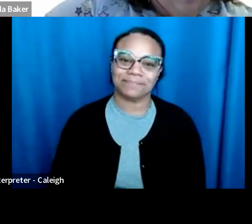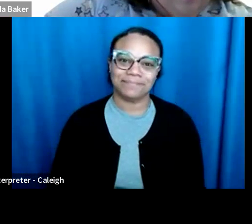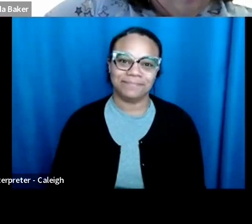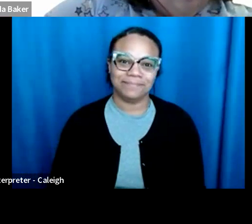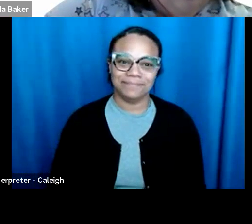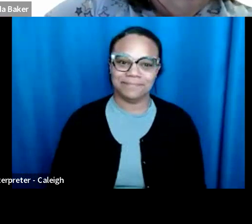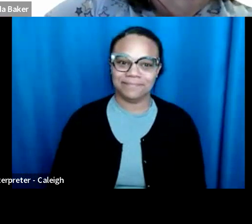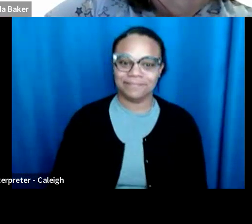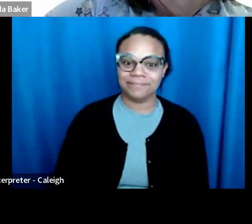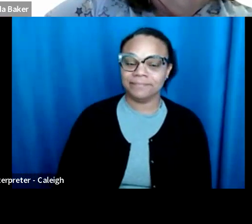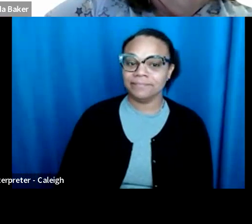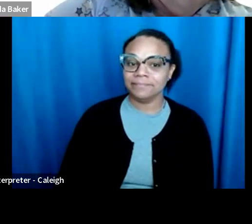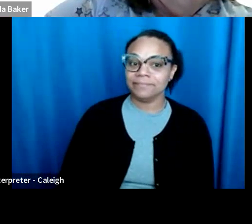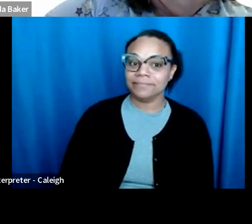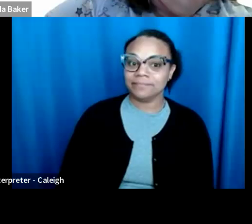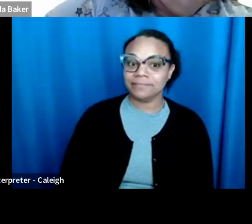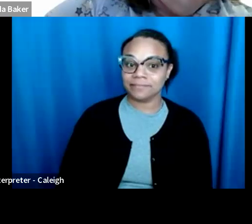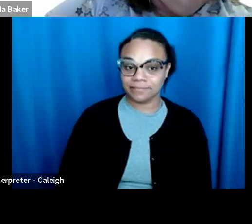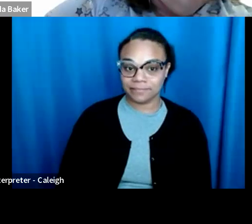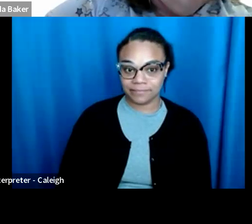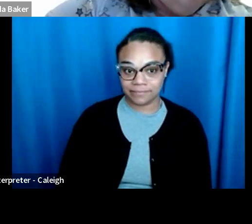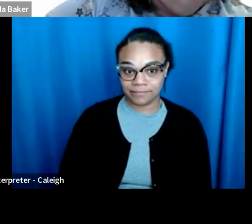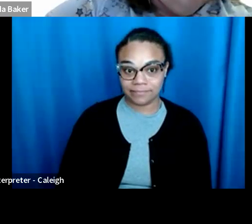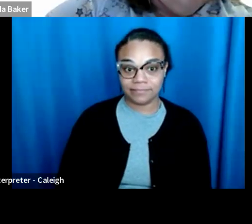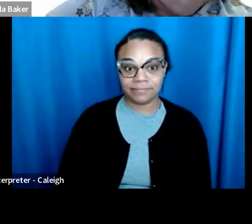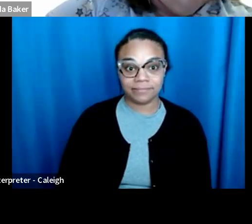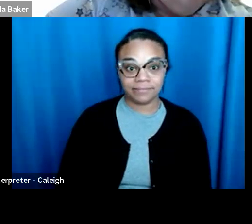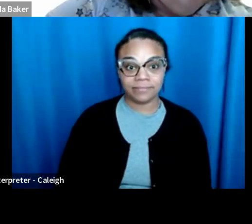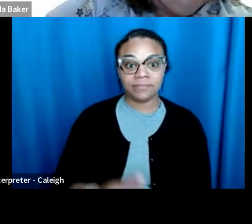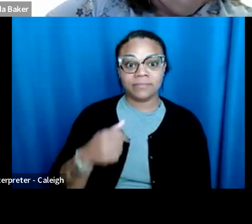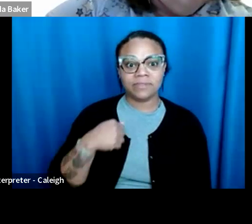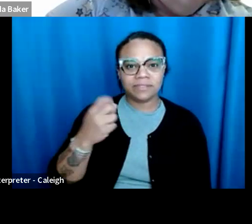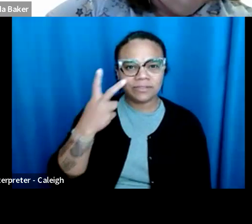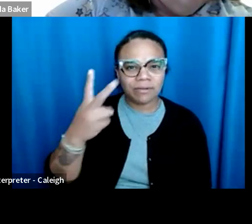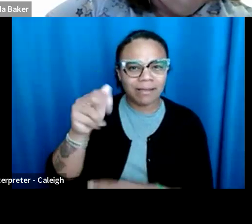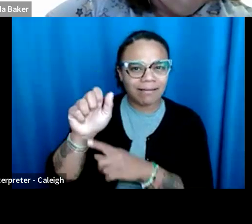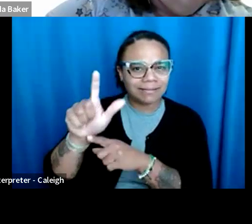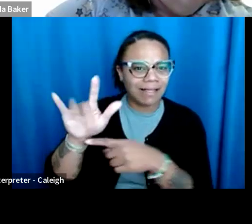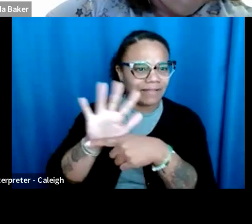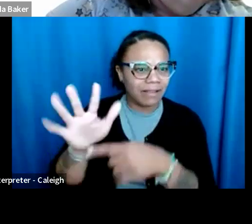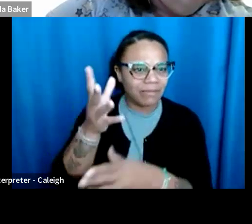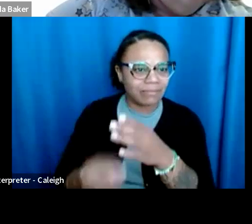And just to ensure, I saw the ASL video go in and out for a moment.